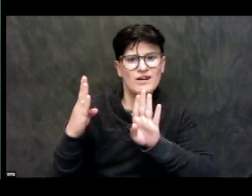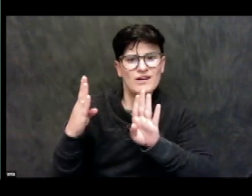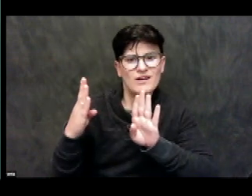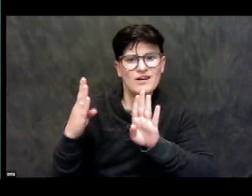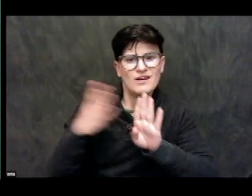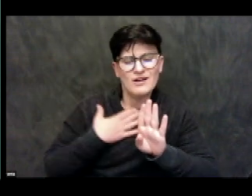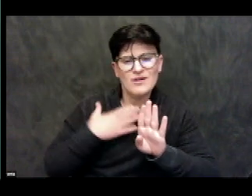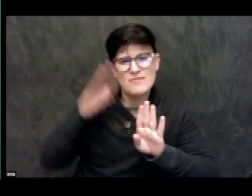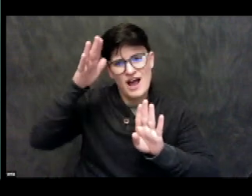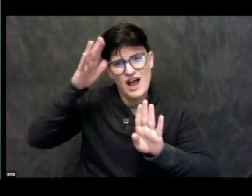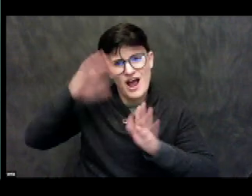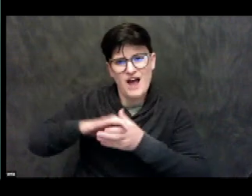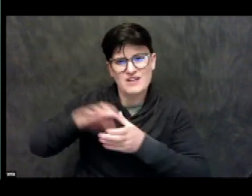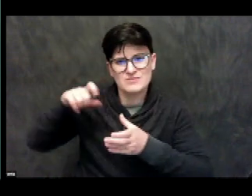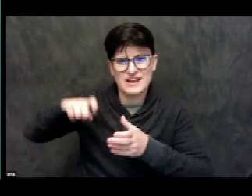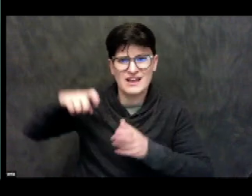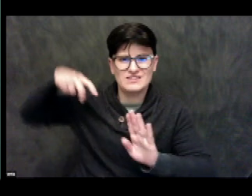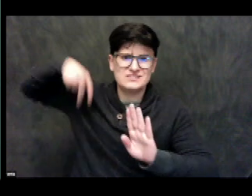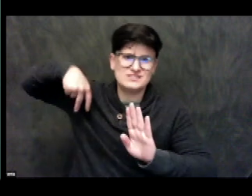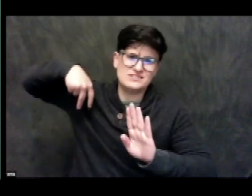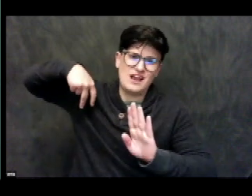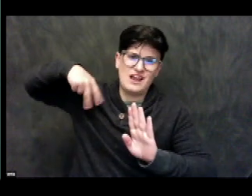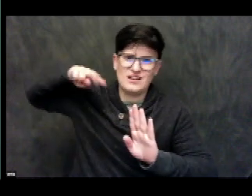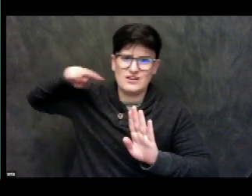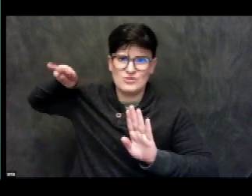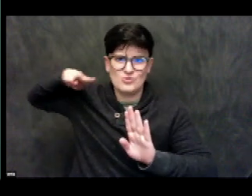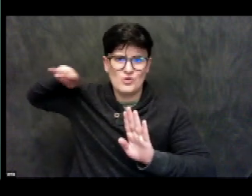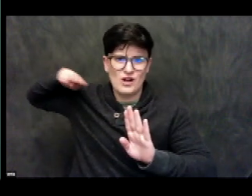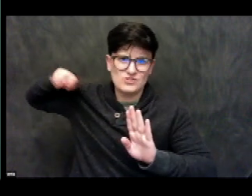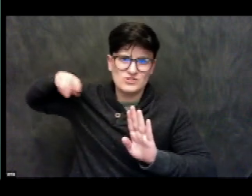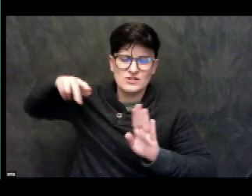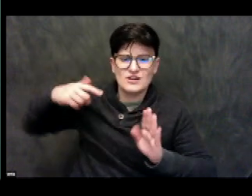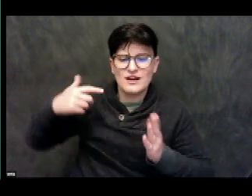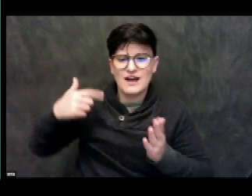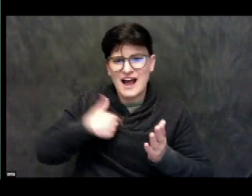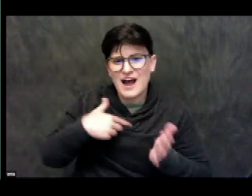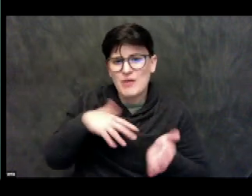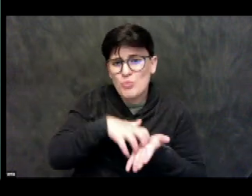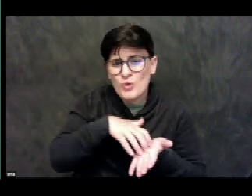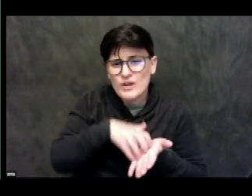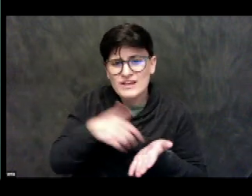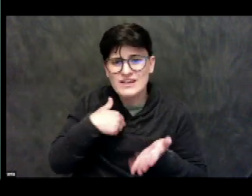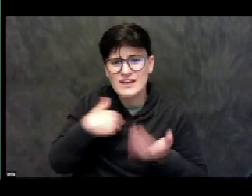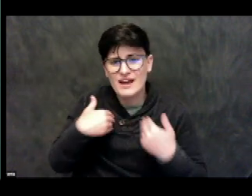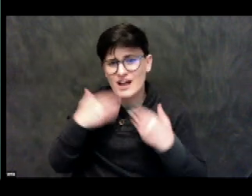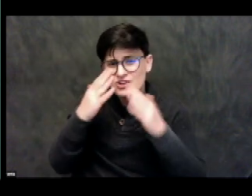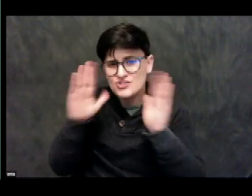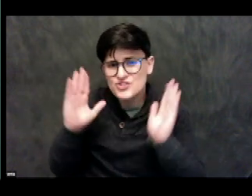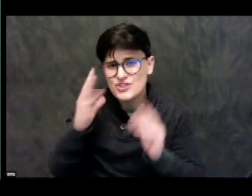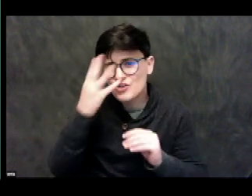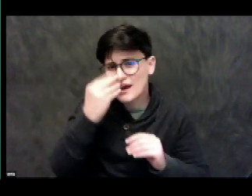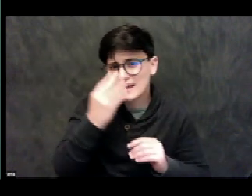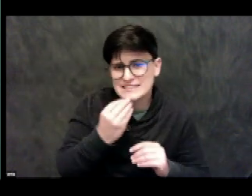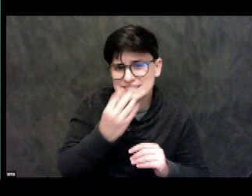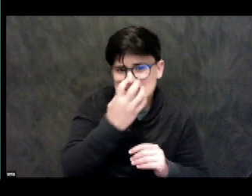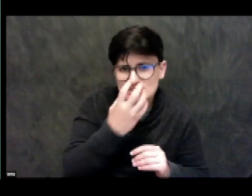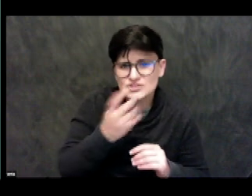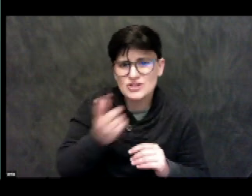I mean, at the same time and we had generally anesthesia major surgery and had a baby